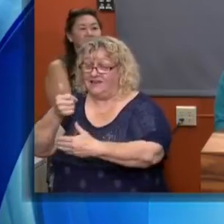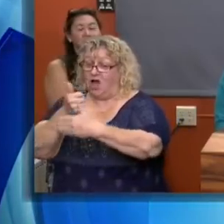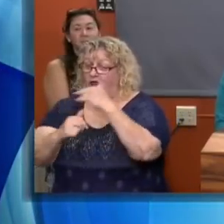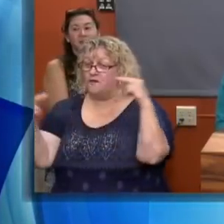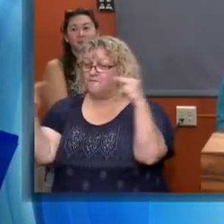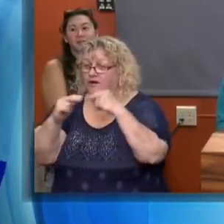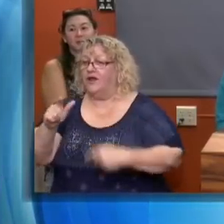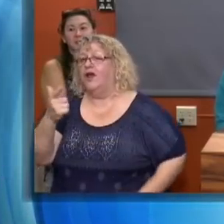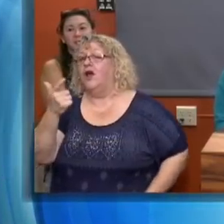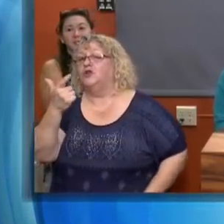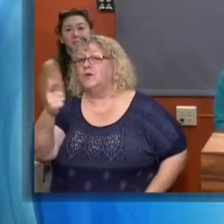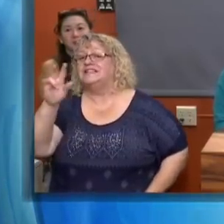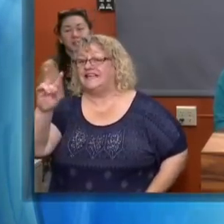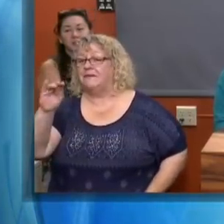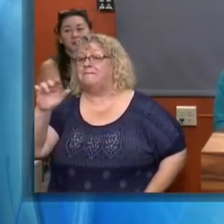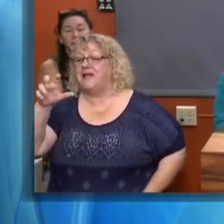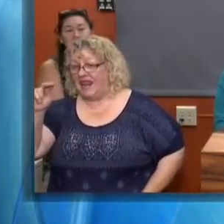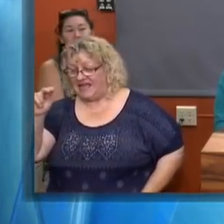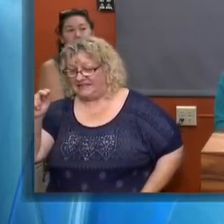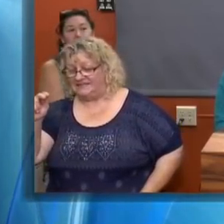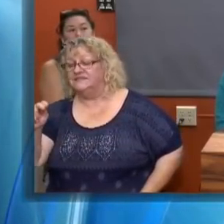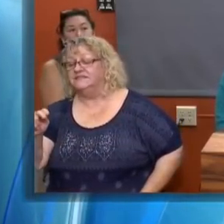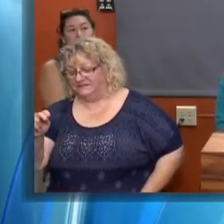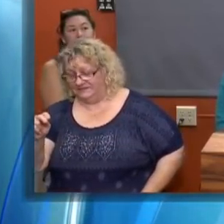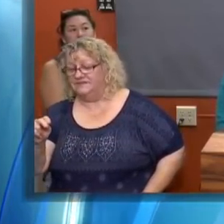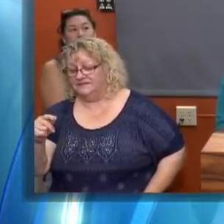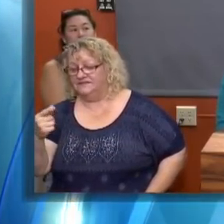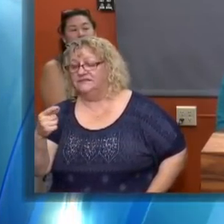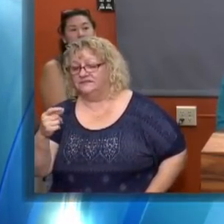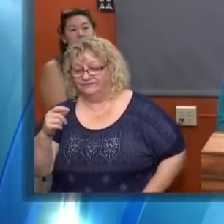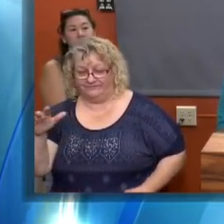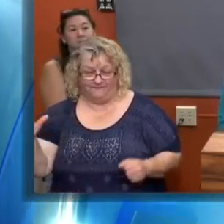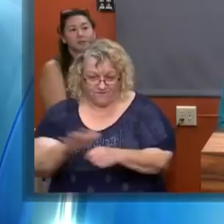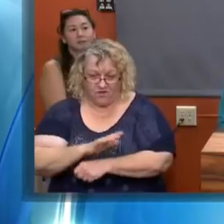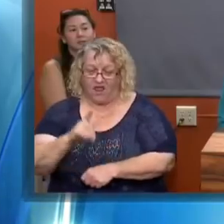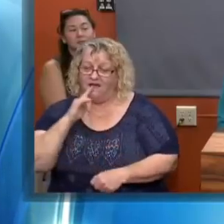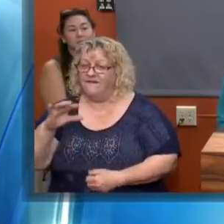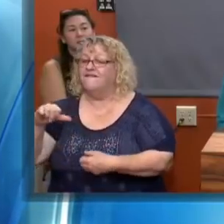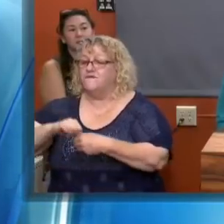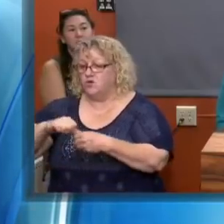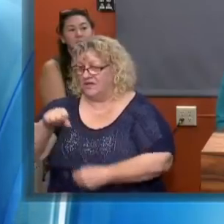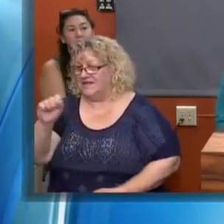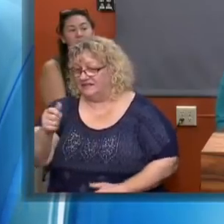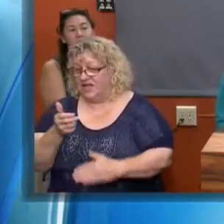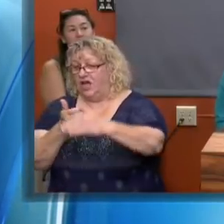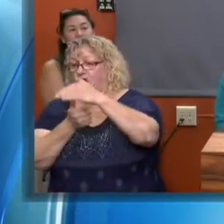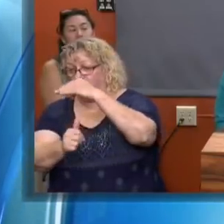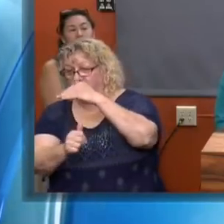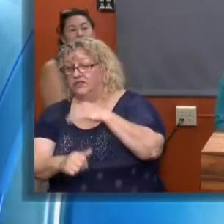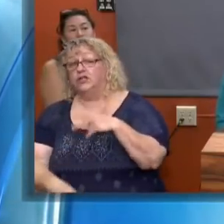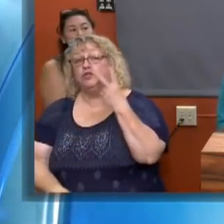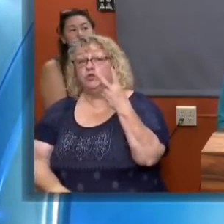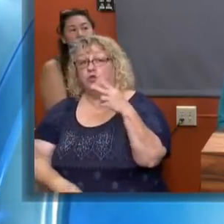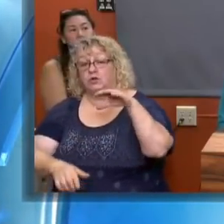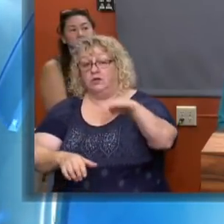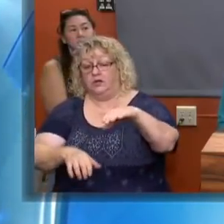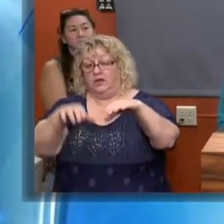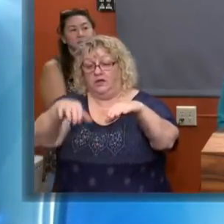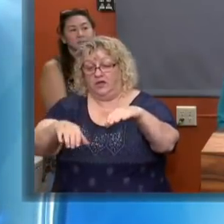HILL. WASN'T MEANT TO BE A DISCUSSION ABOUT UNDERGROUND FUEL STORAGE TANK. ONE TANK AT RED HILL